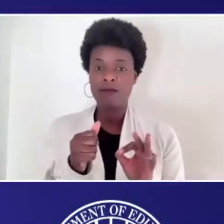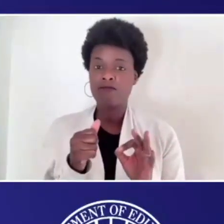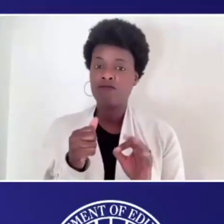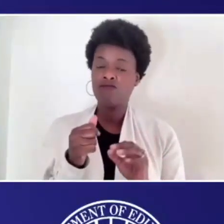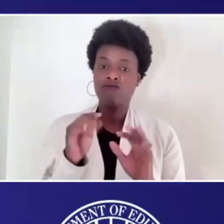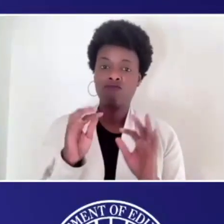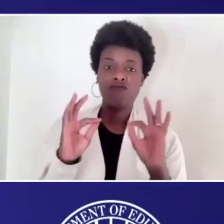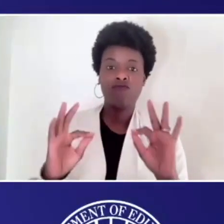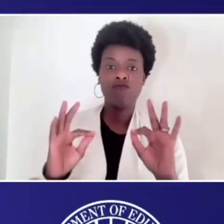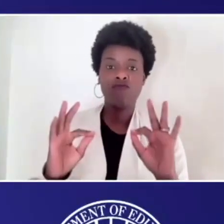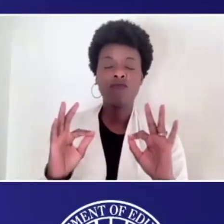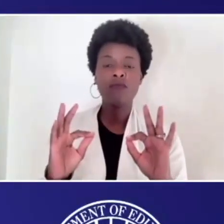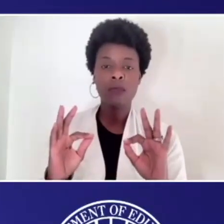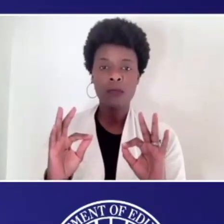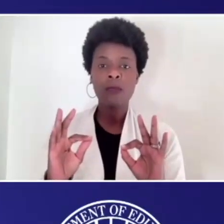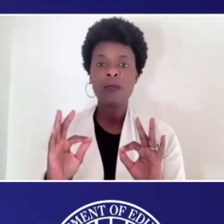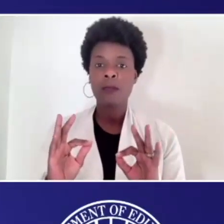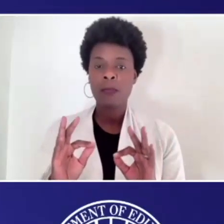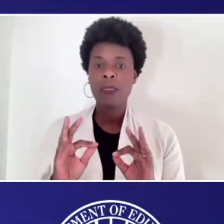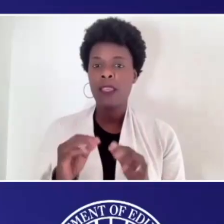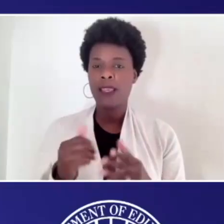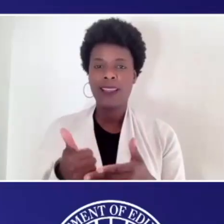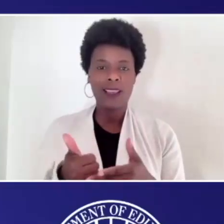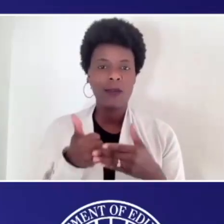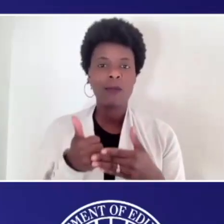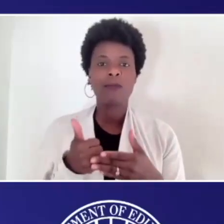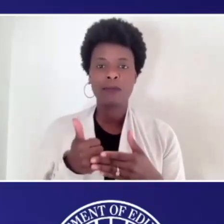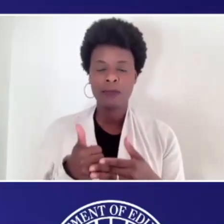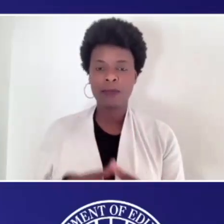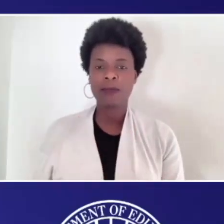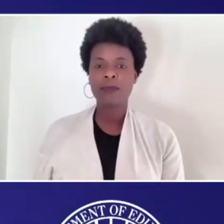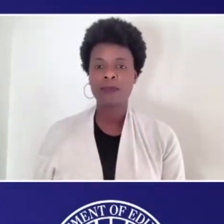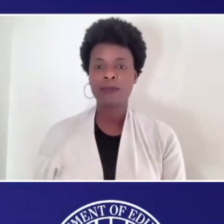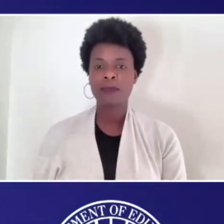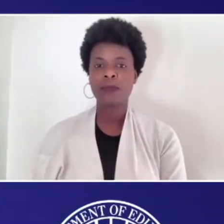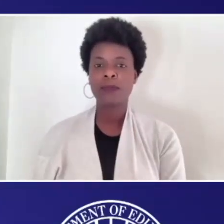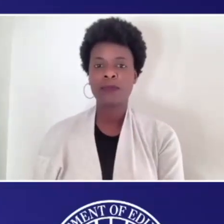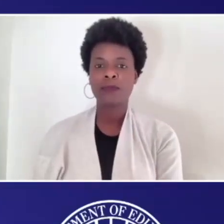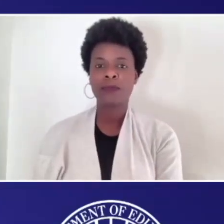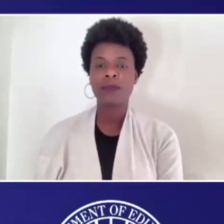the committee thought was as helpful as it needed to be. So when we came to